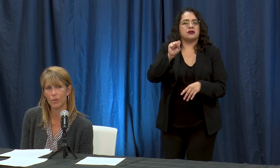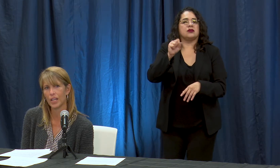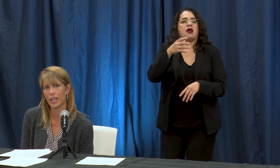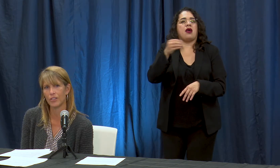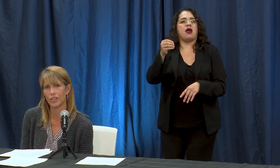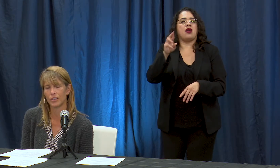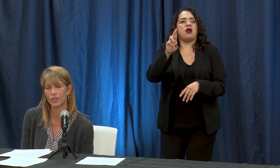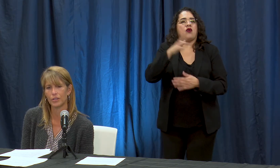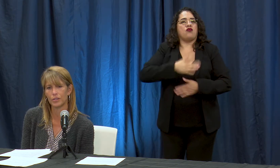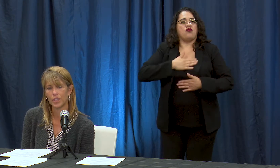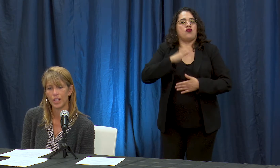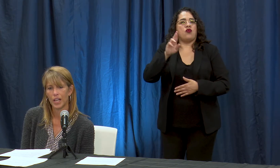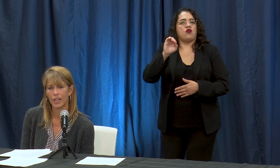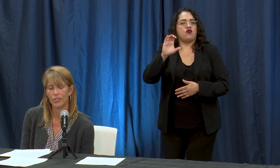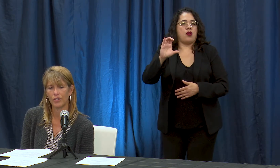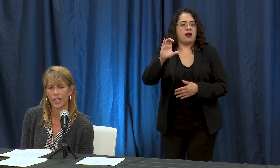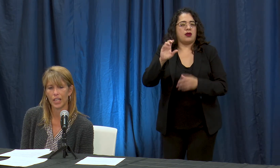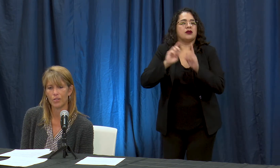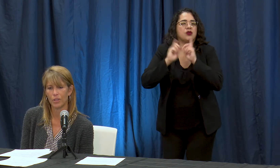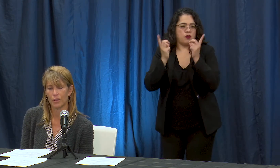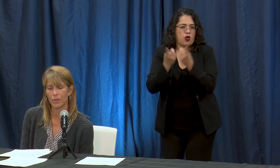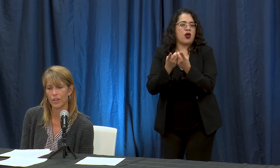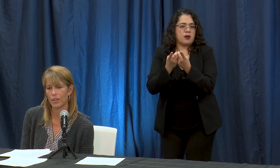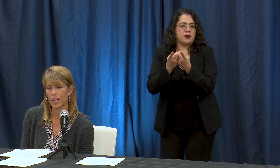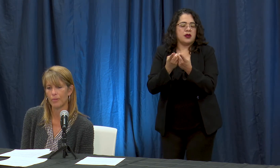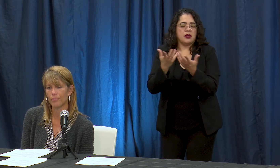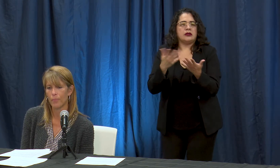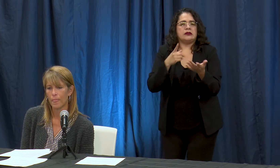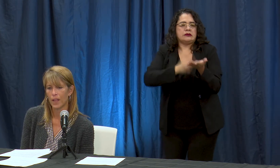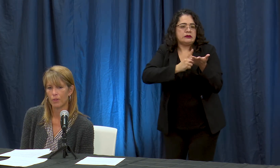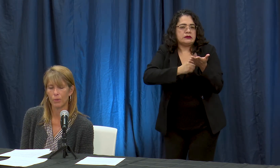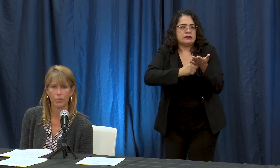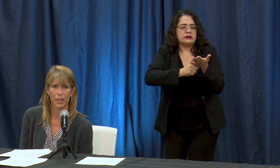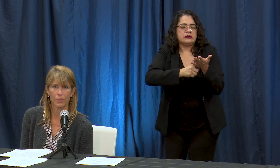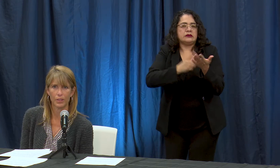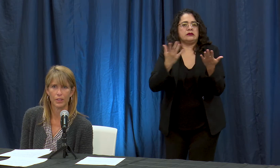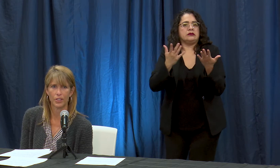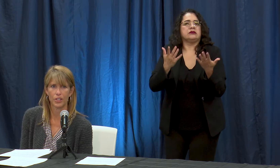we can start to serve and engage with people to be able to ensure